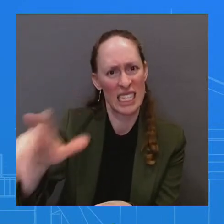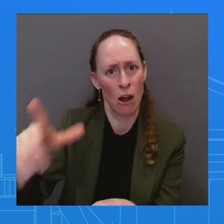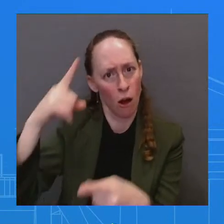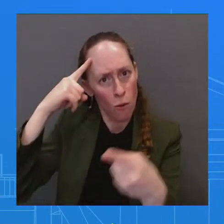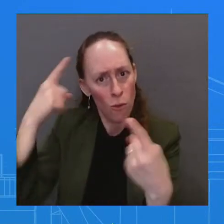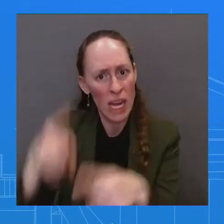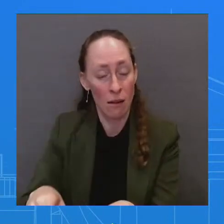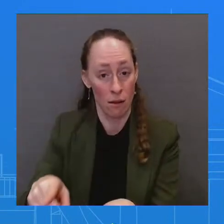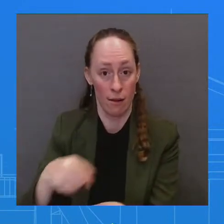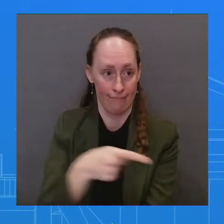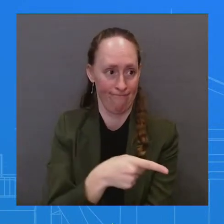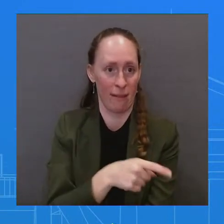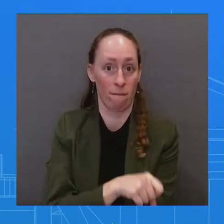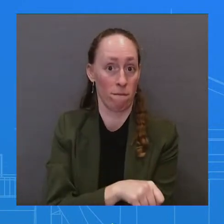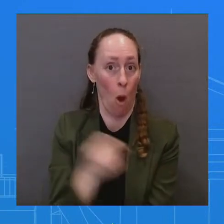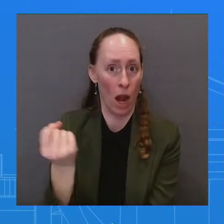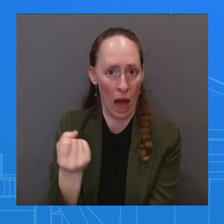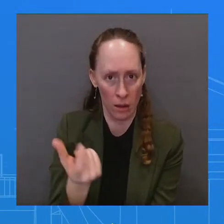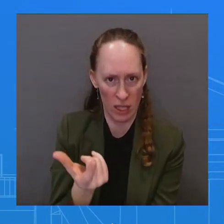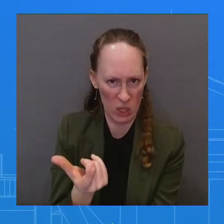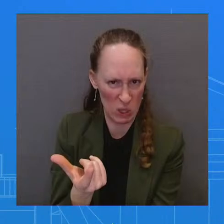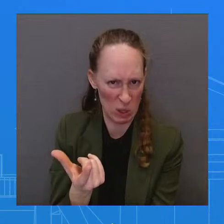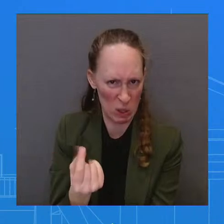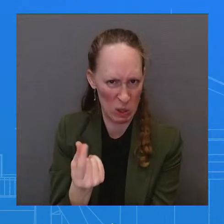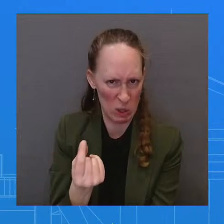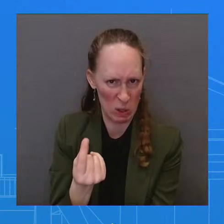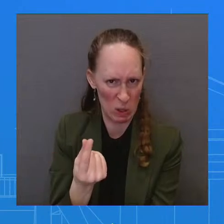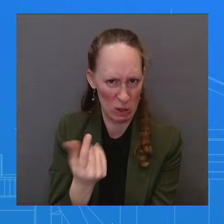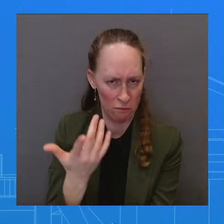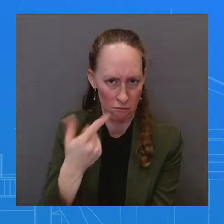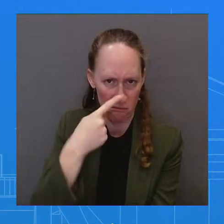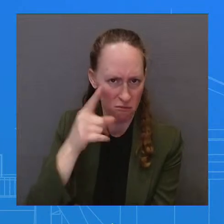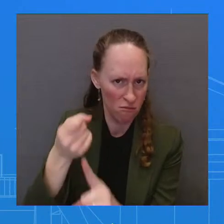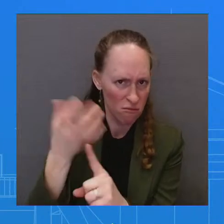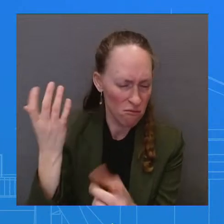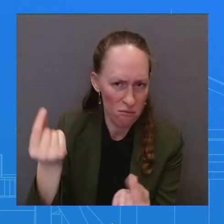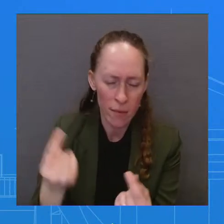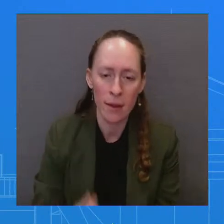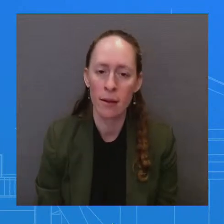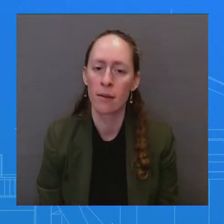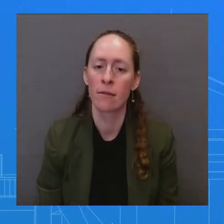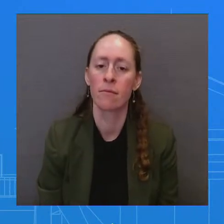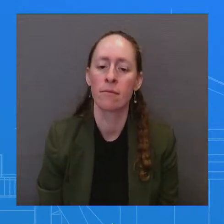Mr. Kirby: It was really more about the lists and who was on it. And -- and I don't want to get into more detail than that.